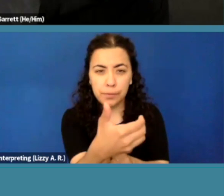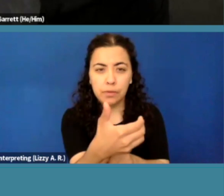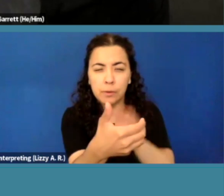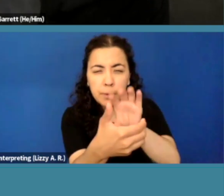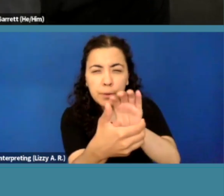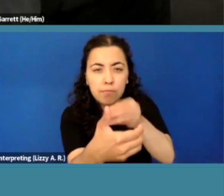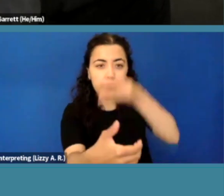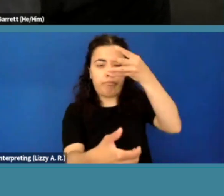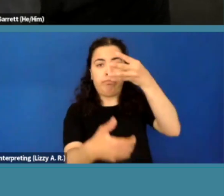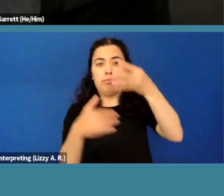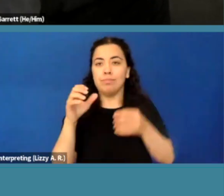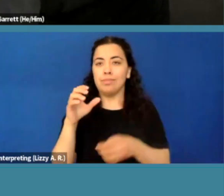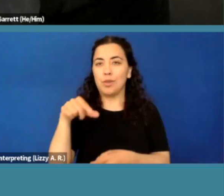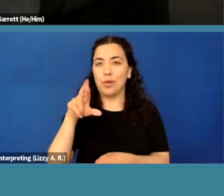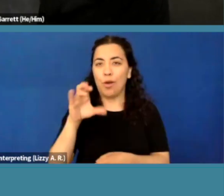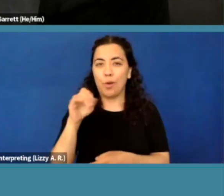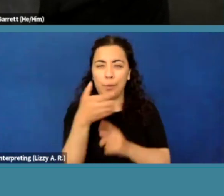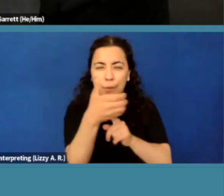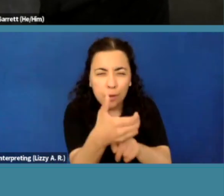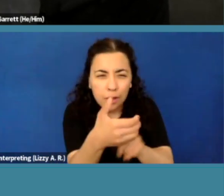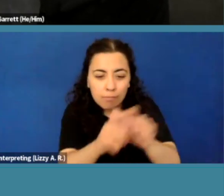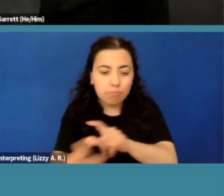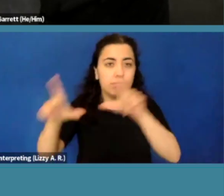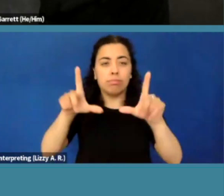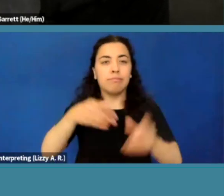It will immediately take you to our captions, but that's also something